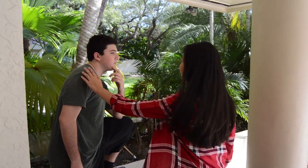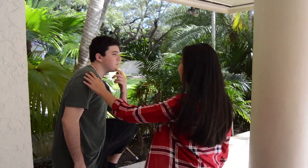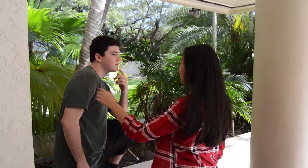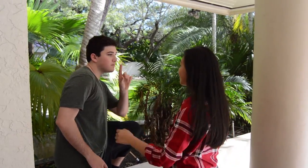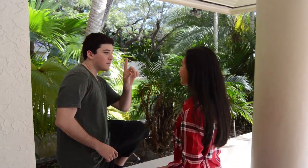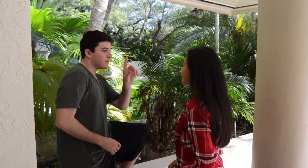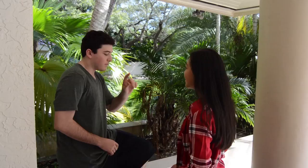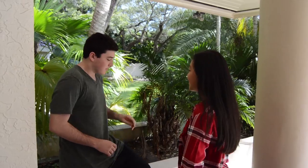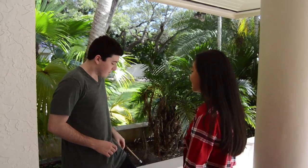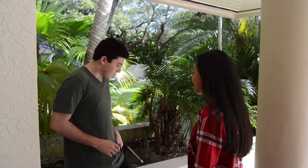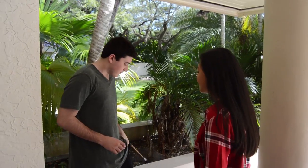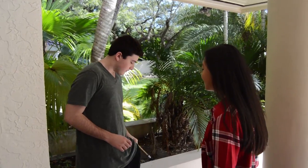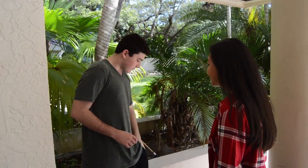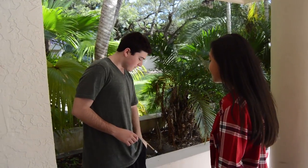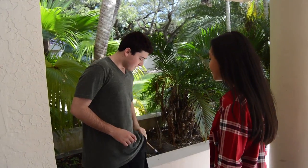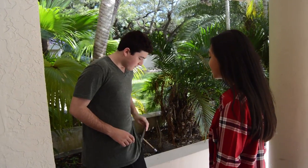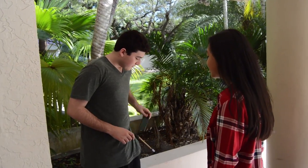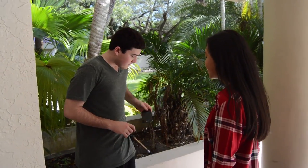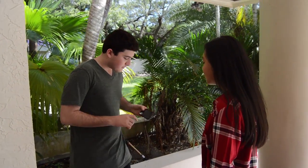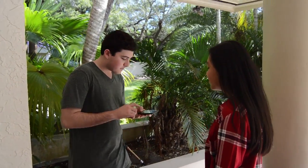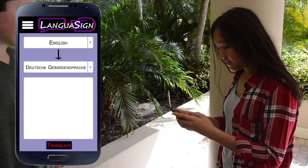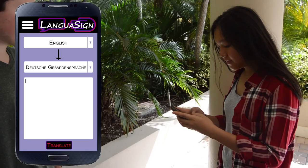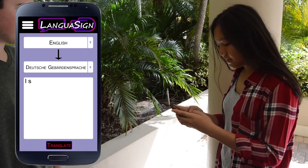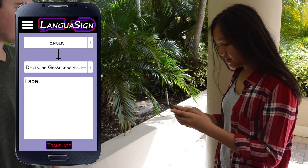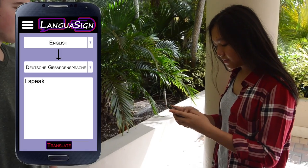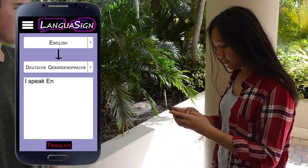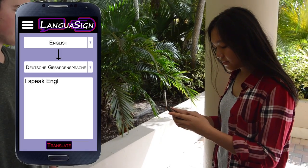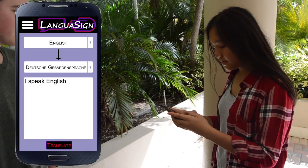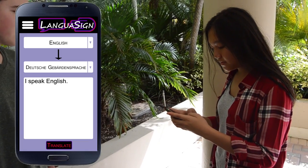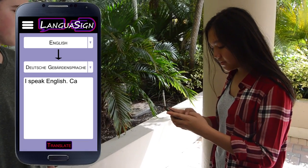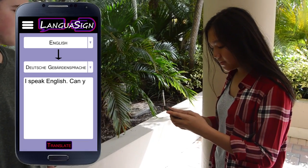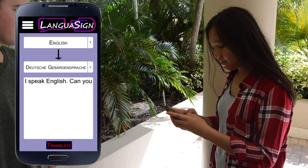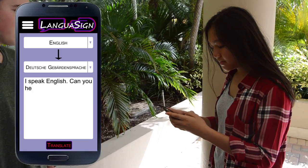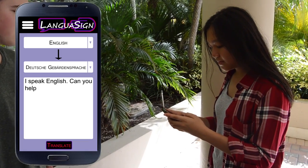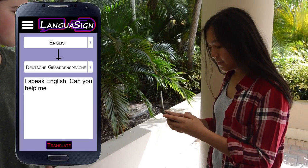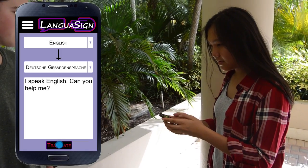with a non-deaf user. The non-deaf user types in what he or she needs to say, and that text